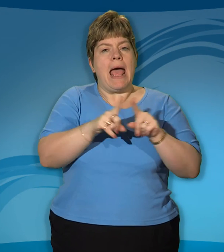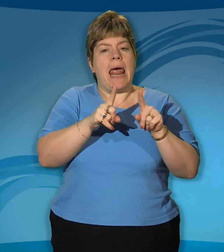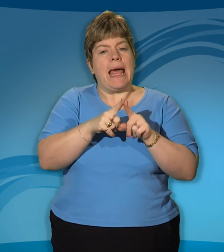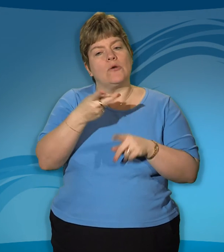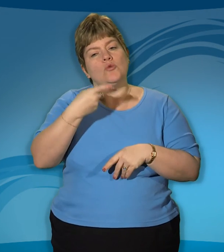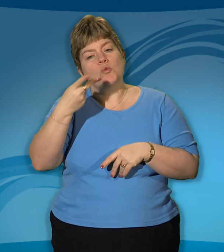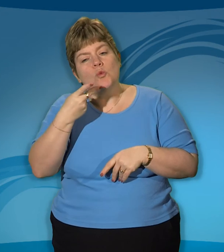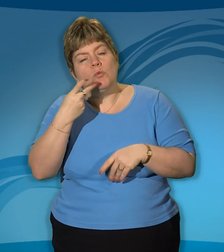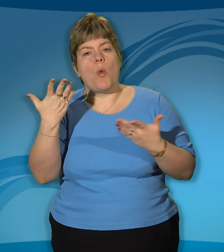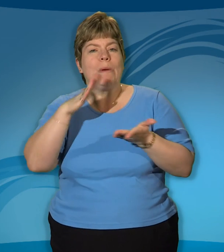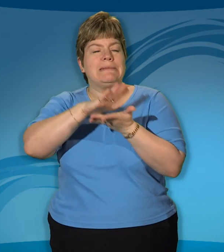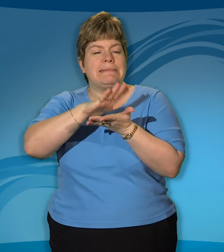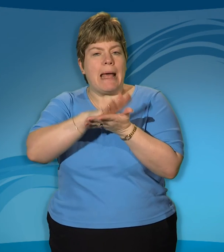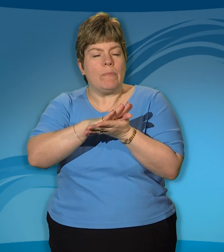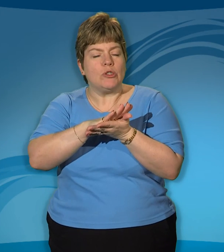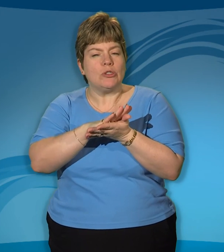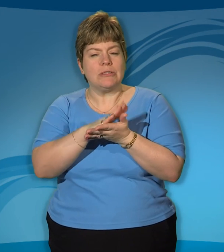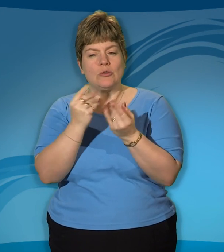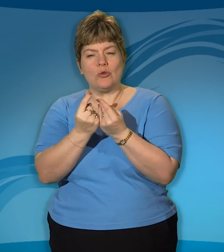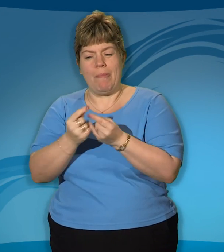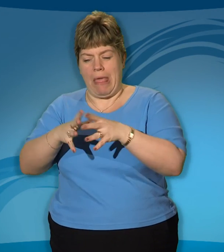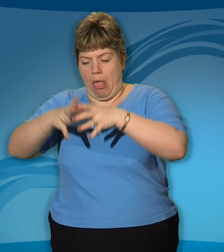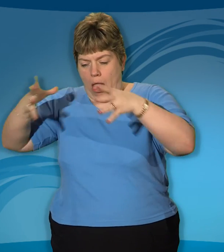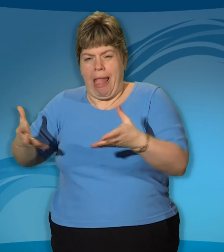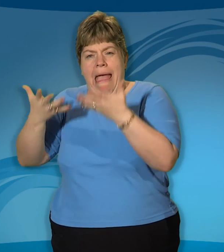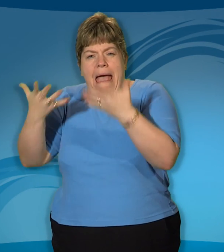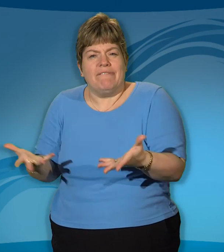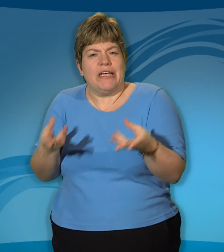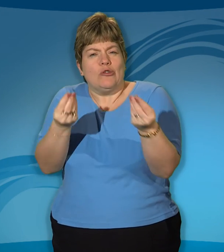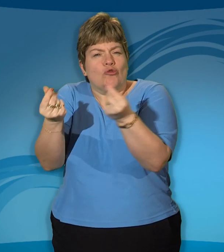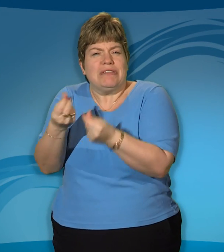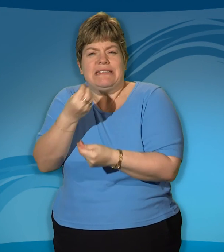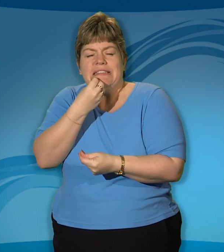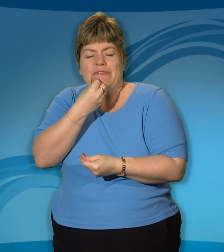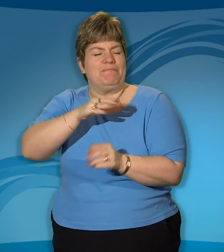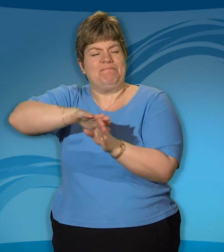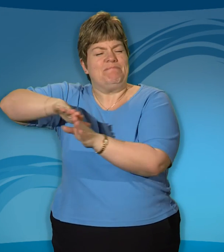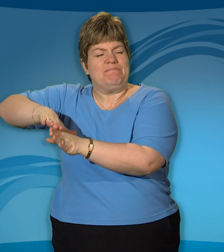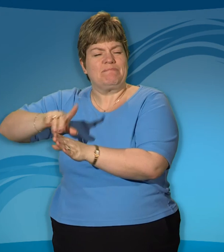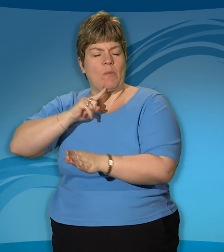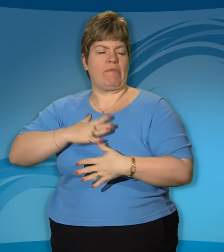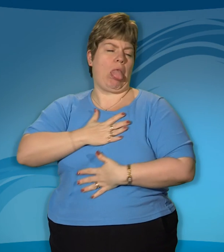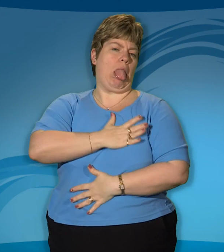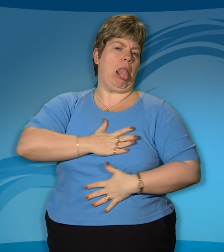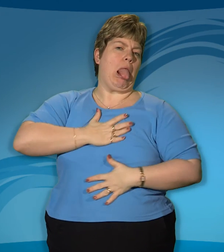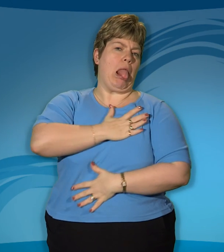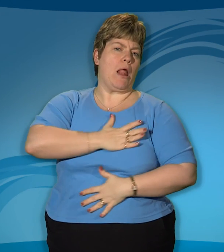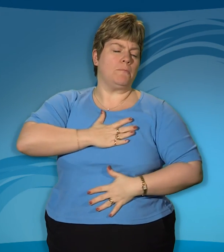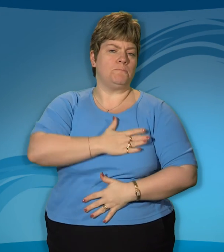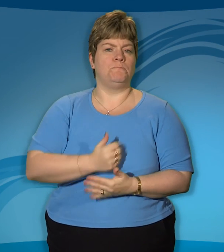soup or sandwiches. Avoid greasy or heavy food as this may cause you to feel sick.